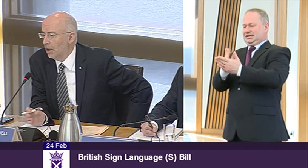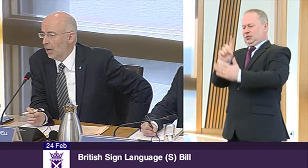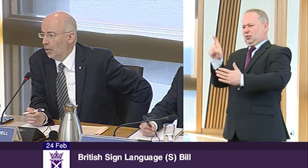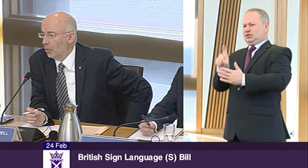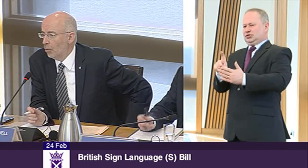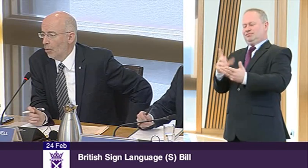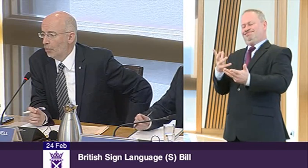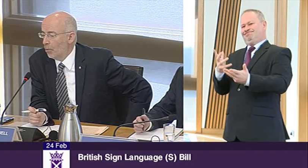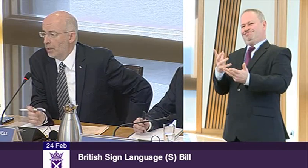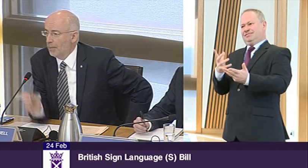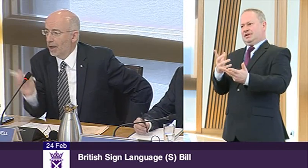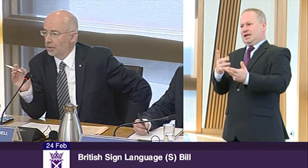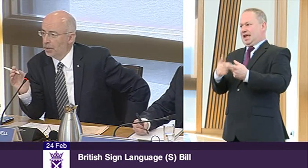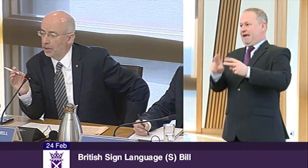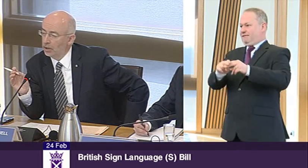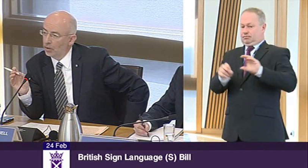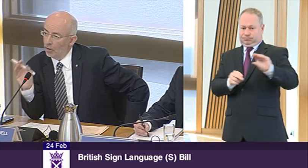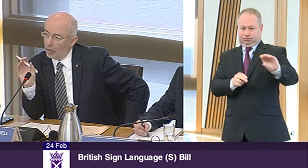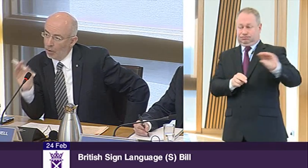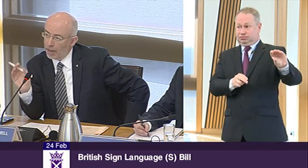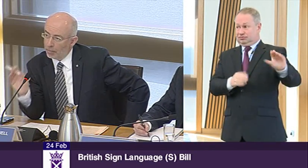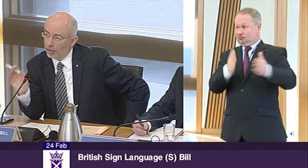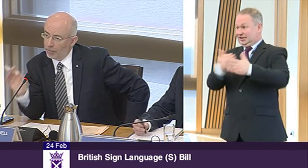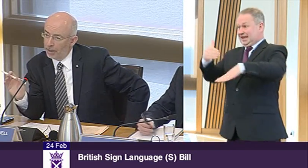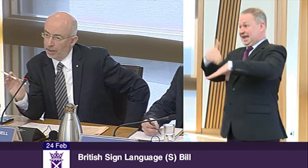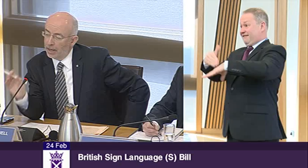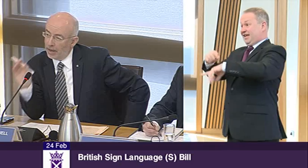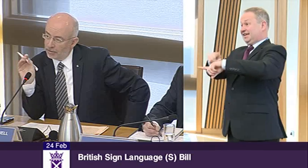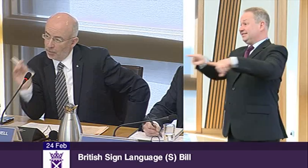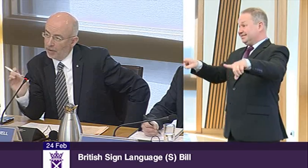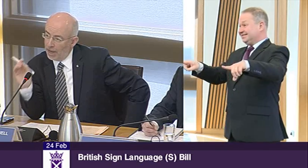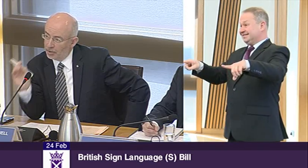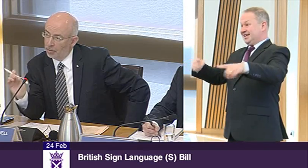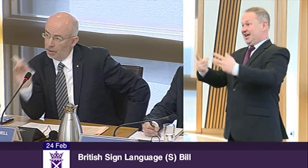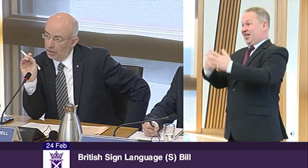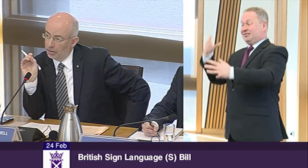Mr Dornan here—is effectively about what the impact on that pot of money would be if